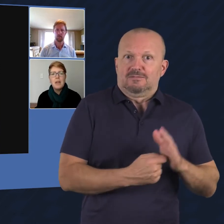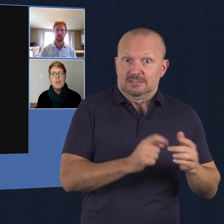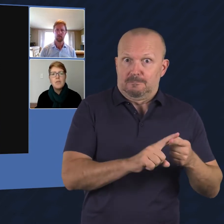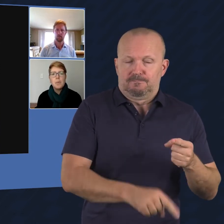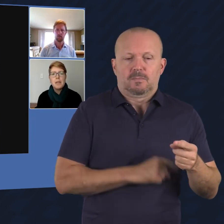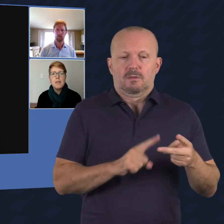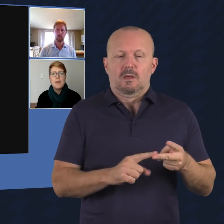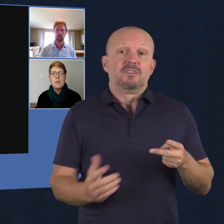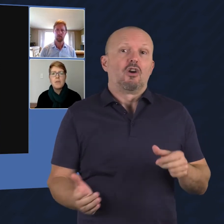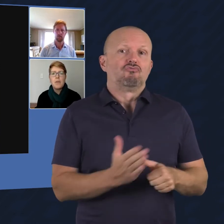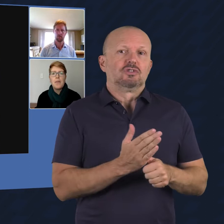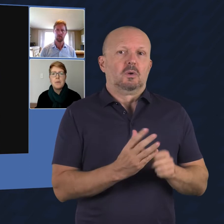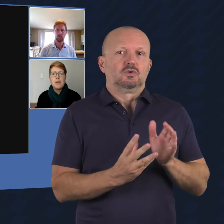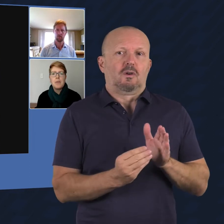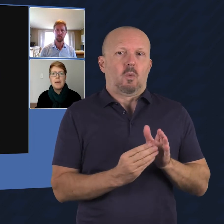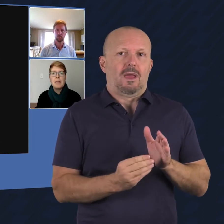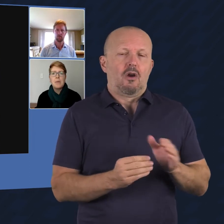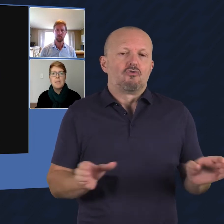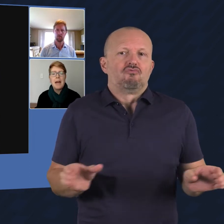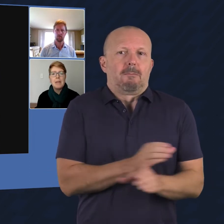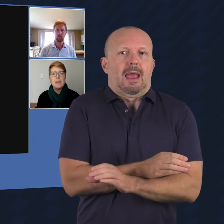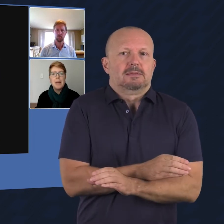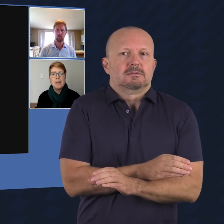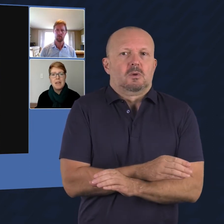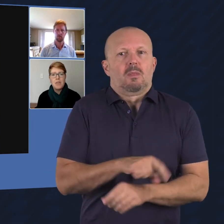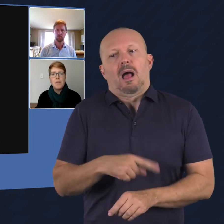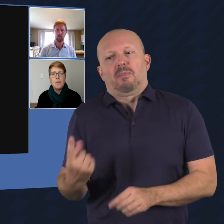To replace the original software with backwards compatible applications;